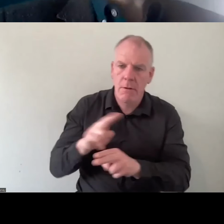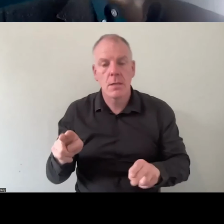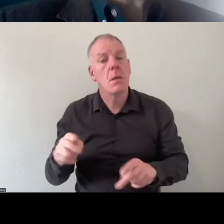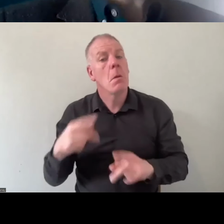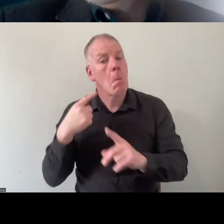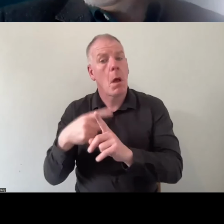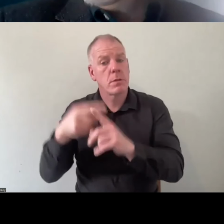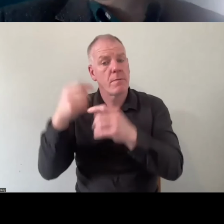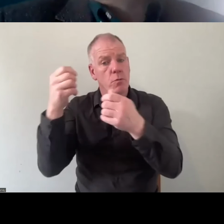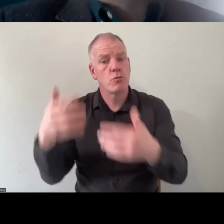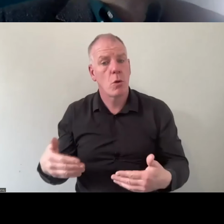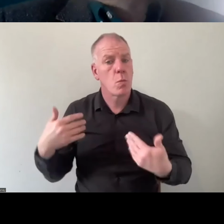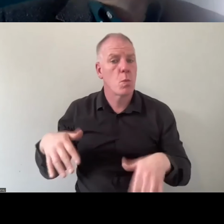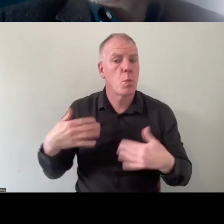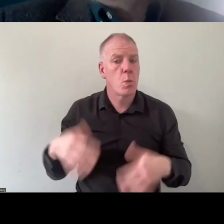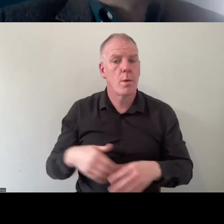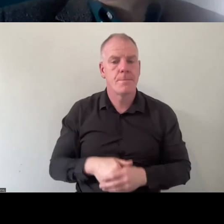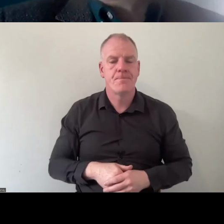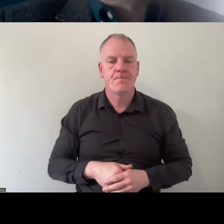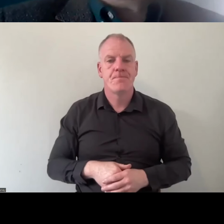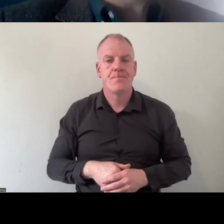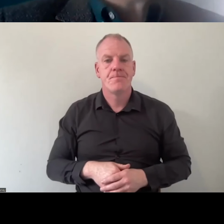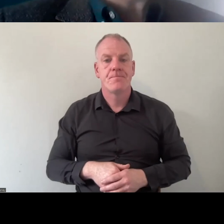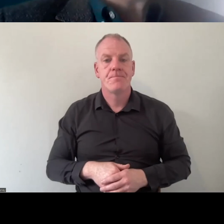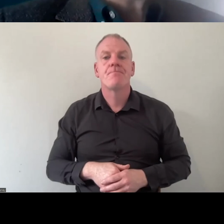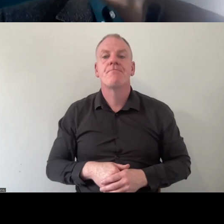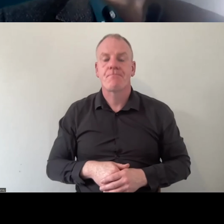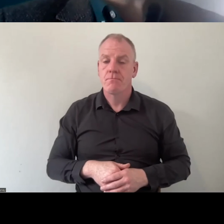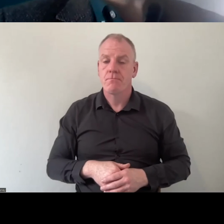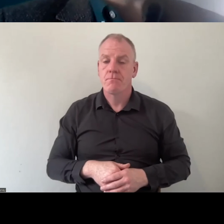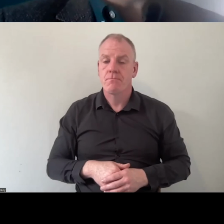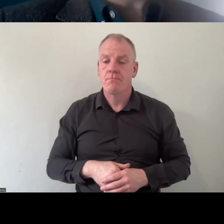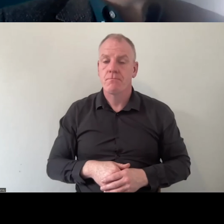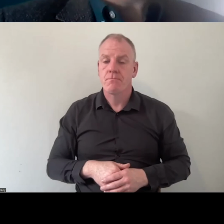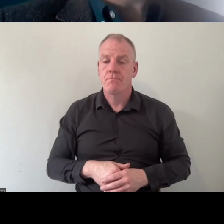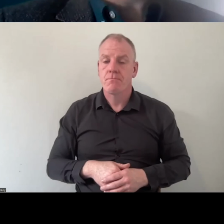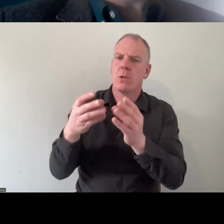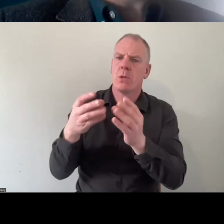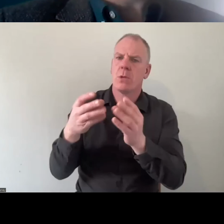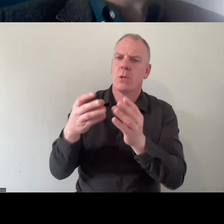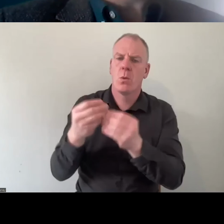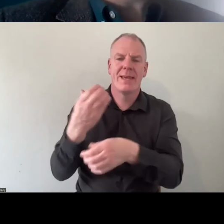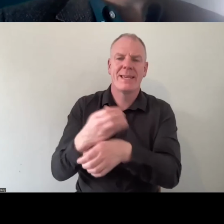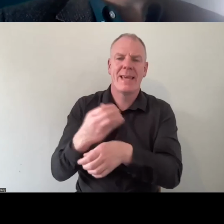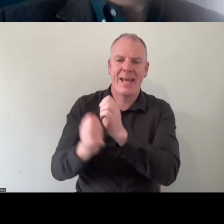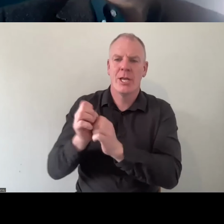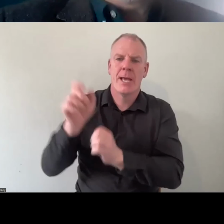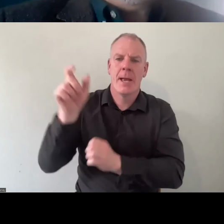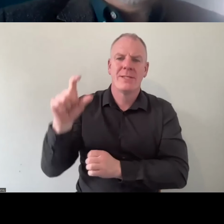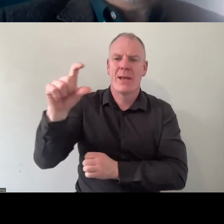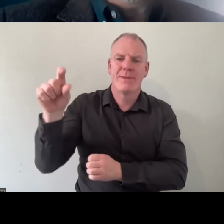We engaged the county engineer, road streets engineer, as part of the audit